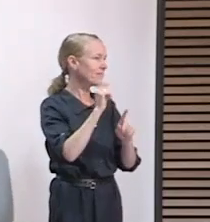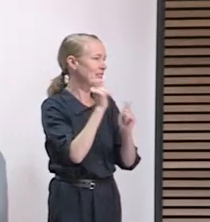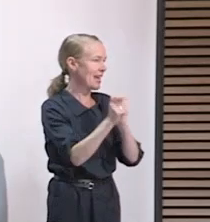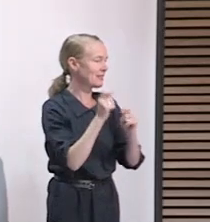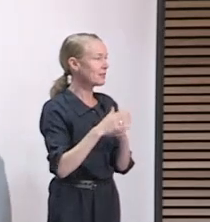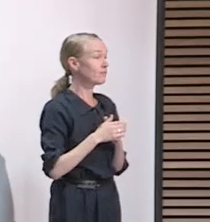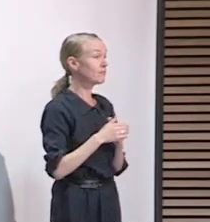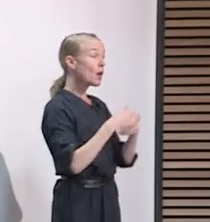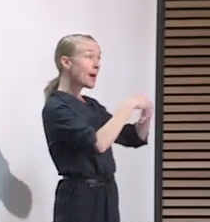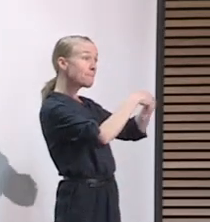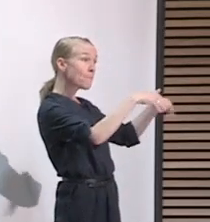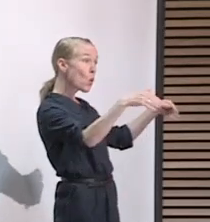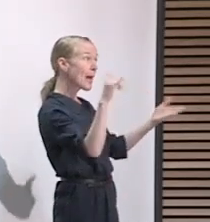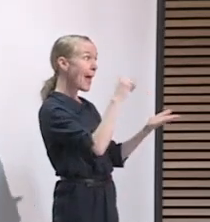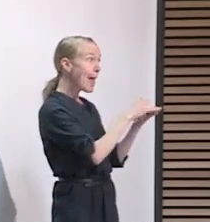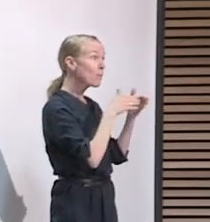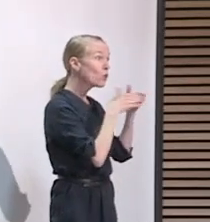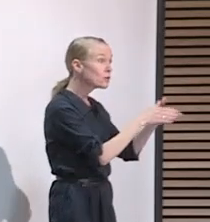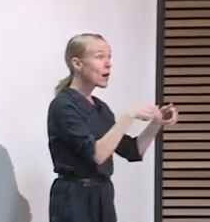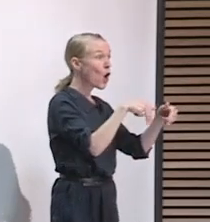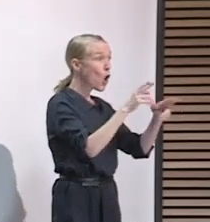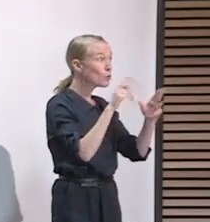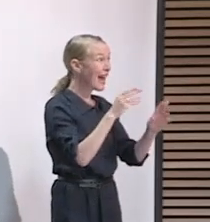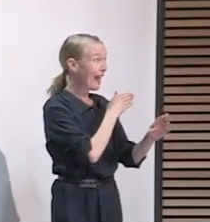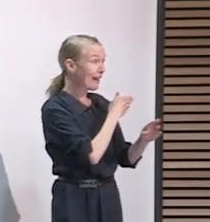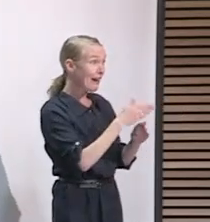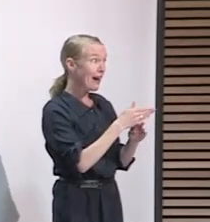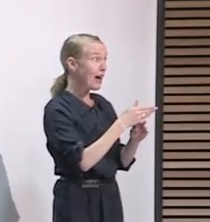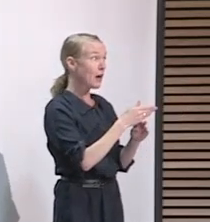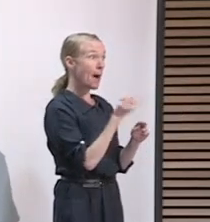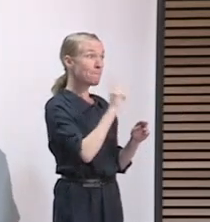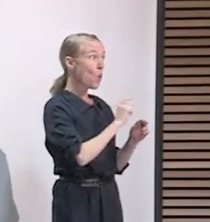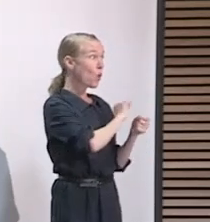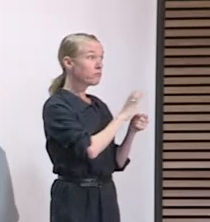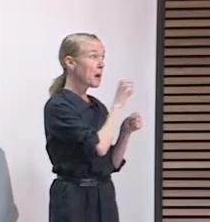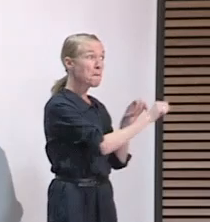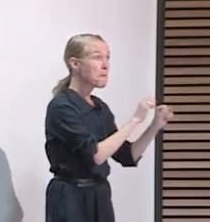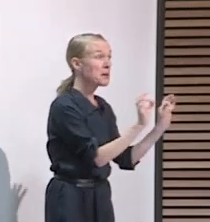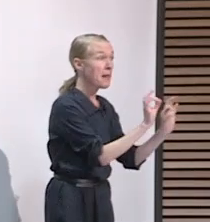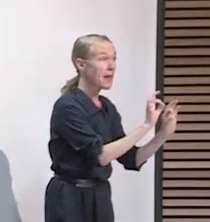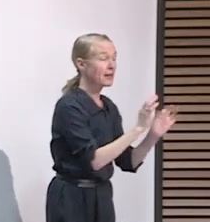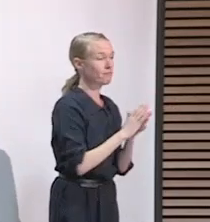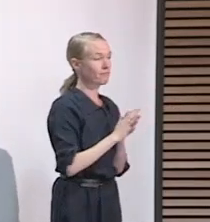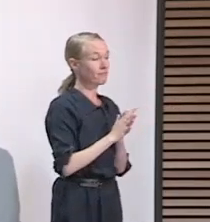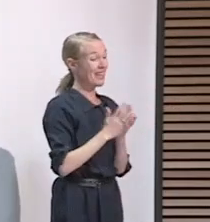to those places to get a test if they have cold or flu symptoms. With efficient no